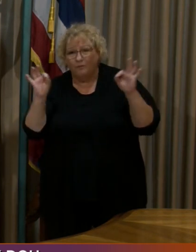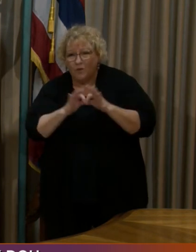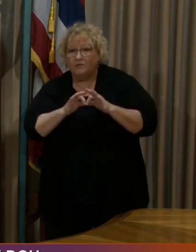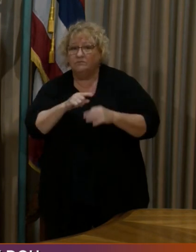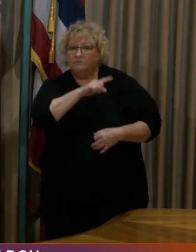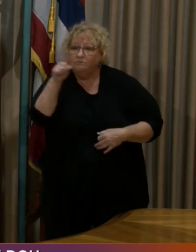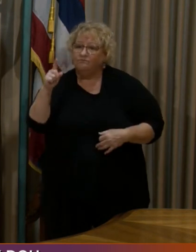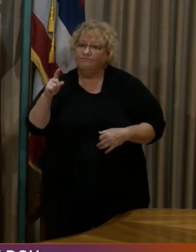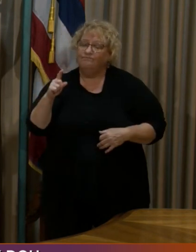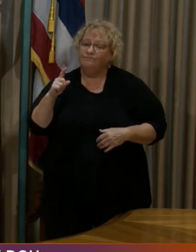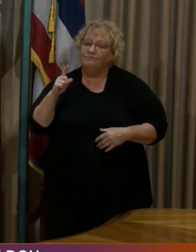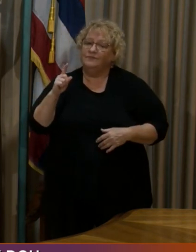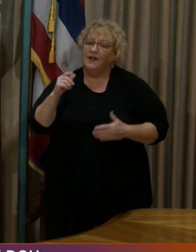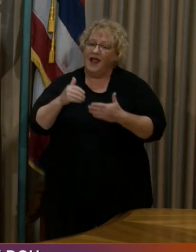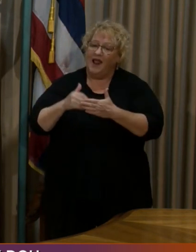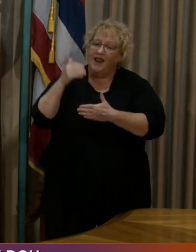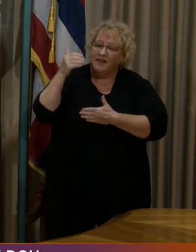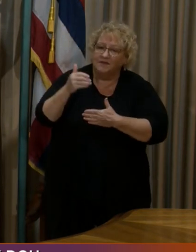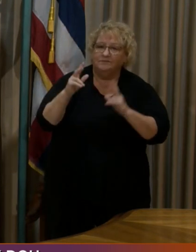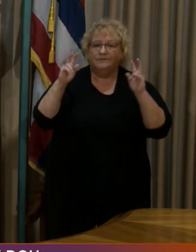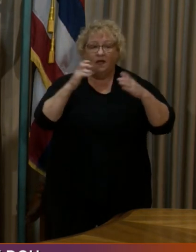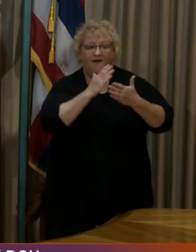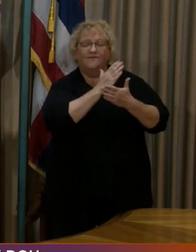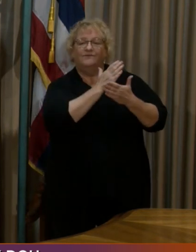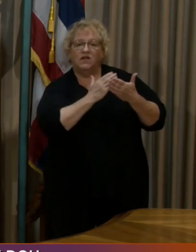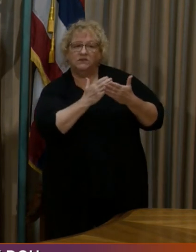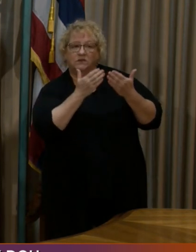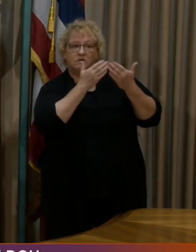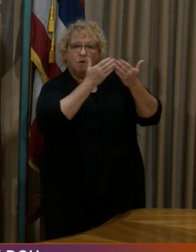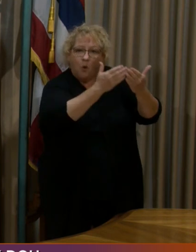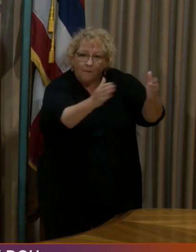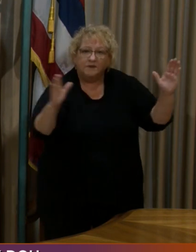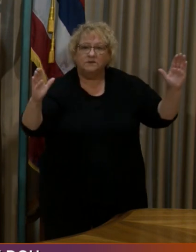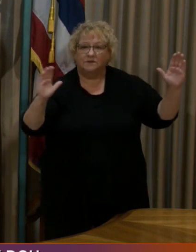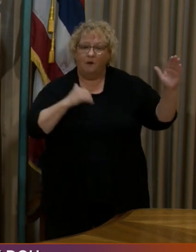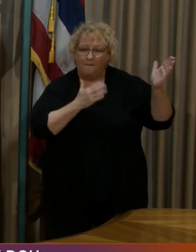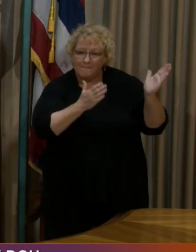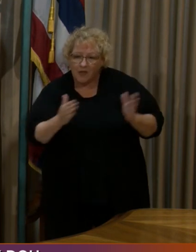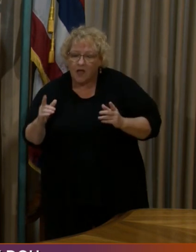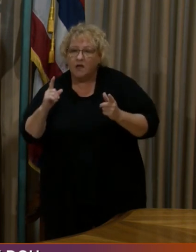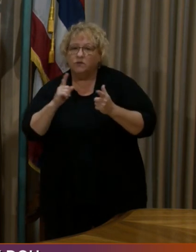SCHOOLS. IT IS SO IMPORTANT FOR US AS PART OF THE NEXT STEP IN OUR RELATIONSHIP.